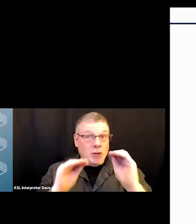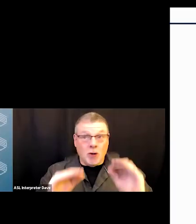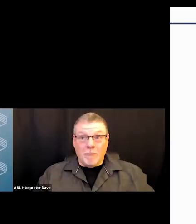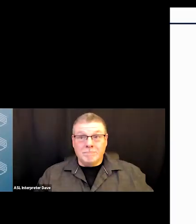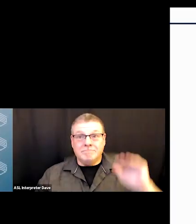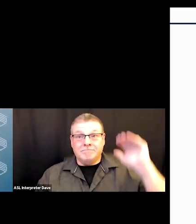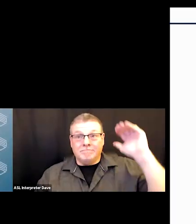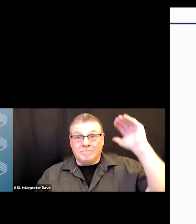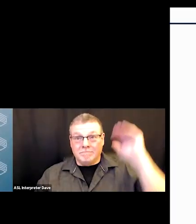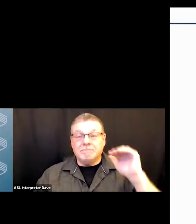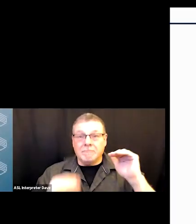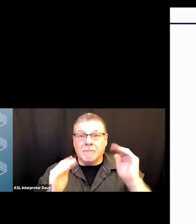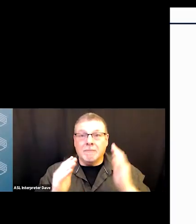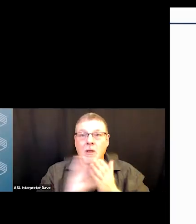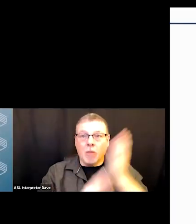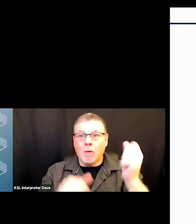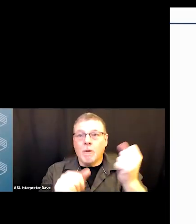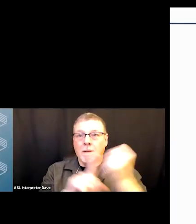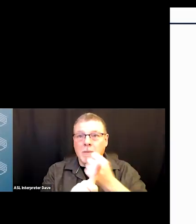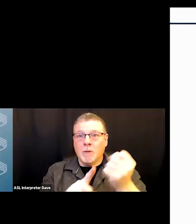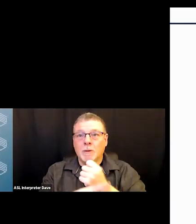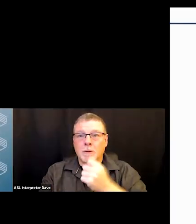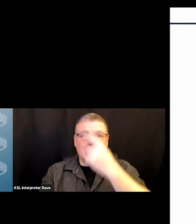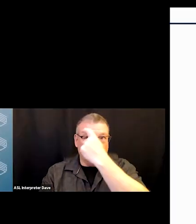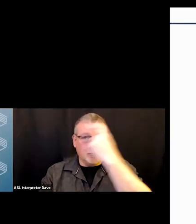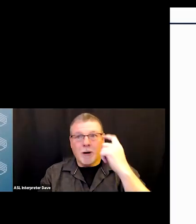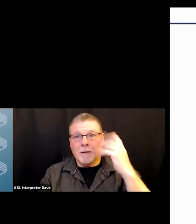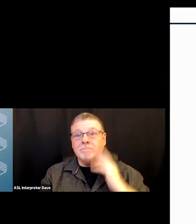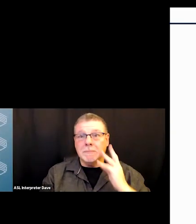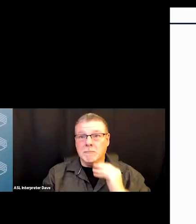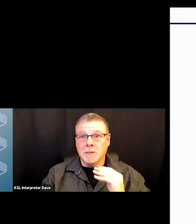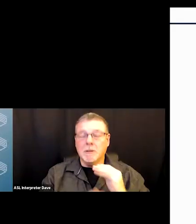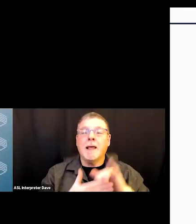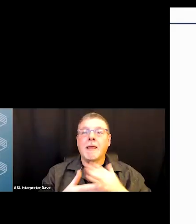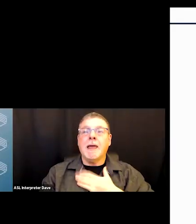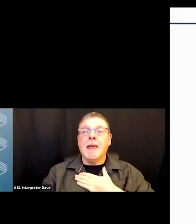through their abuse and their experience with trauma, that compliance equals safety.